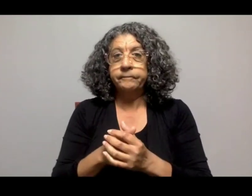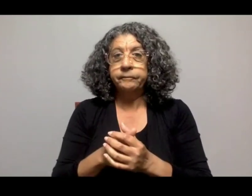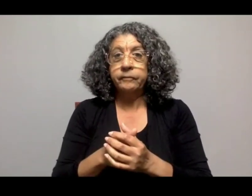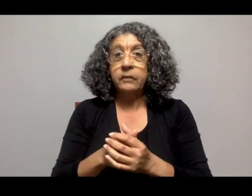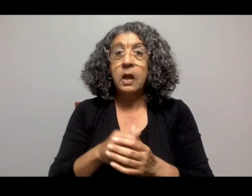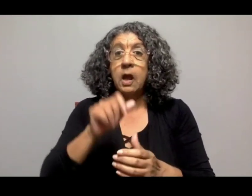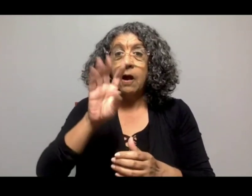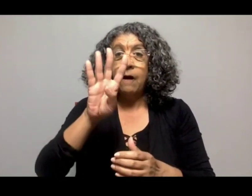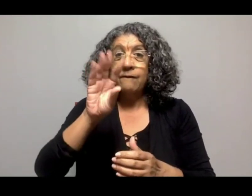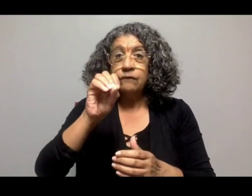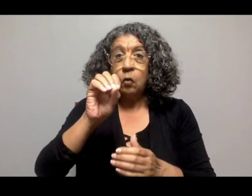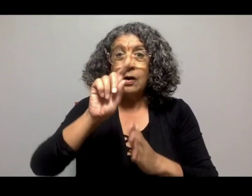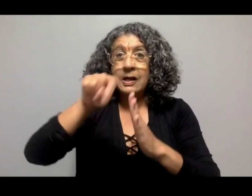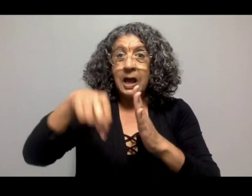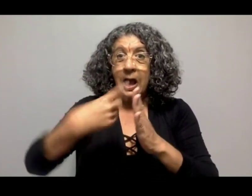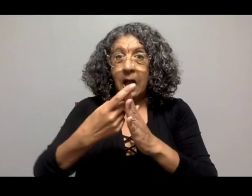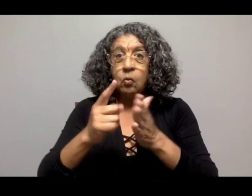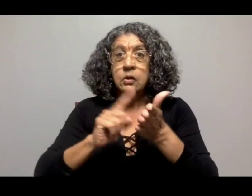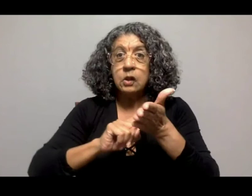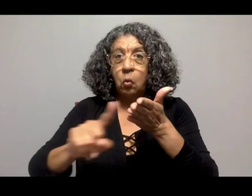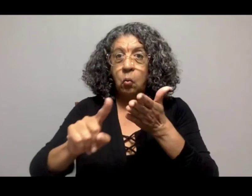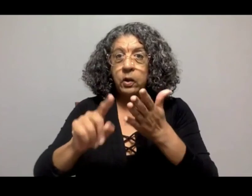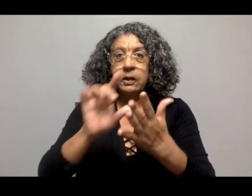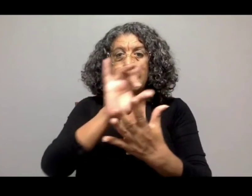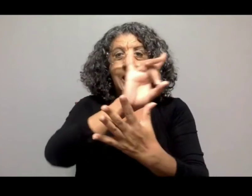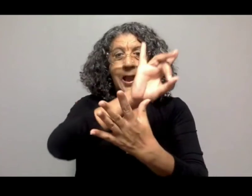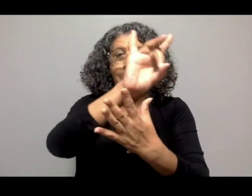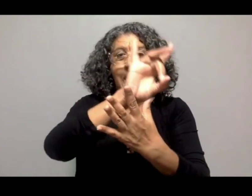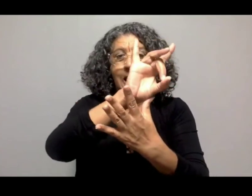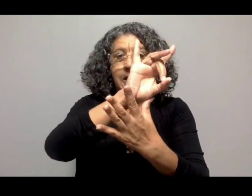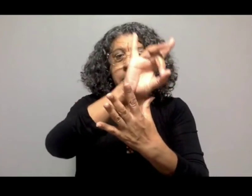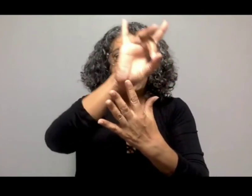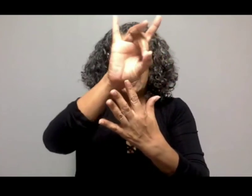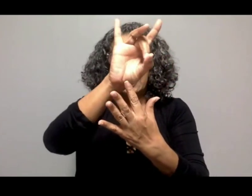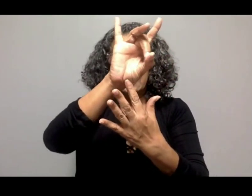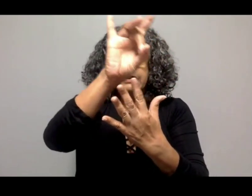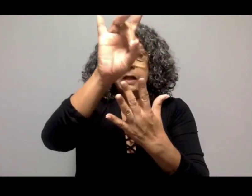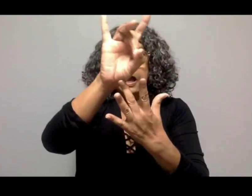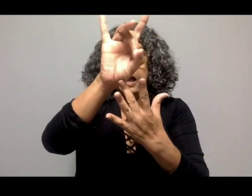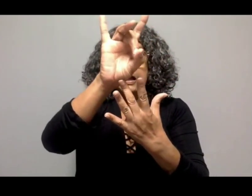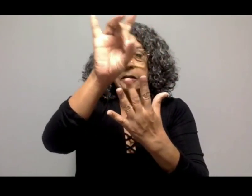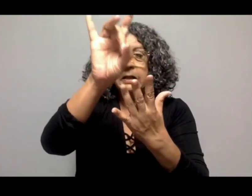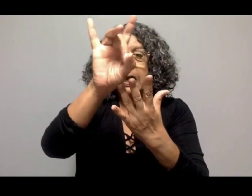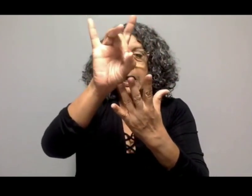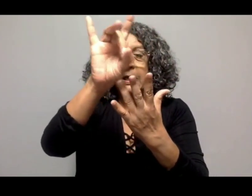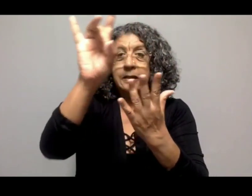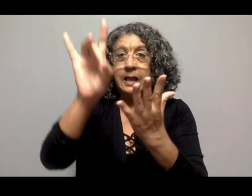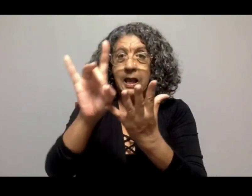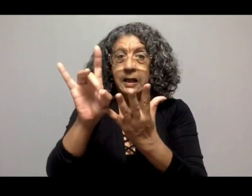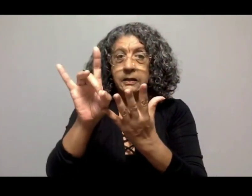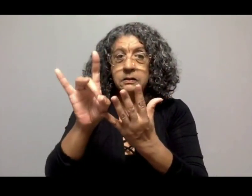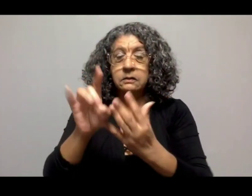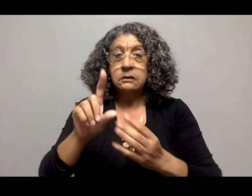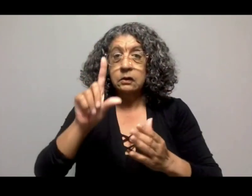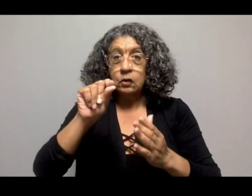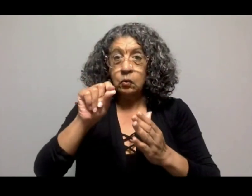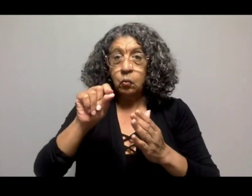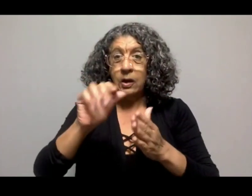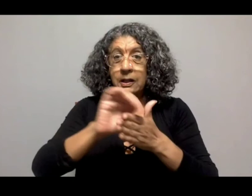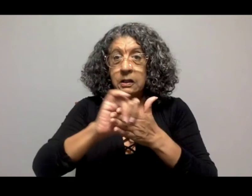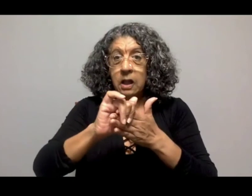and it's 40 hours a week which is 8 hours over a 5-day span